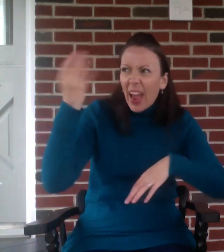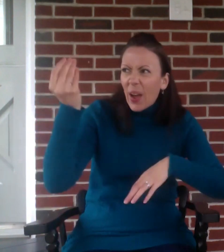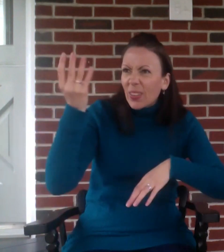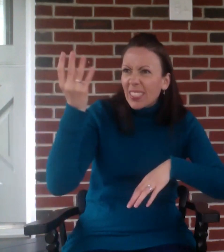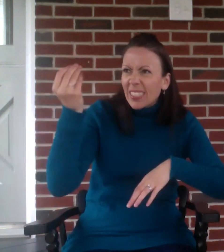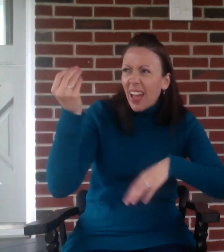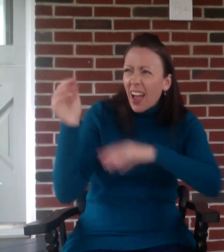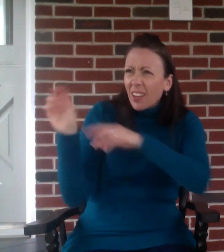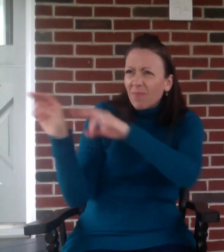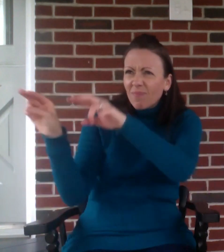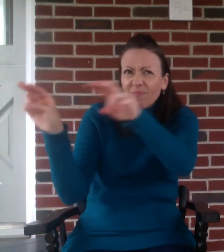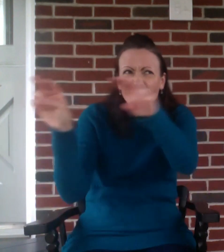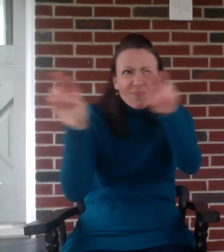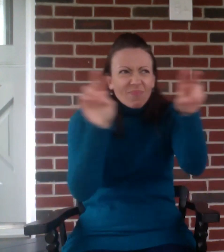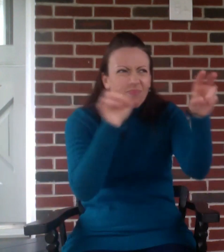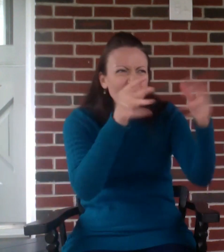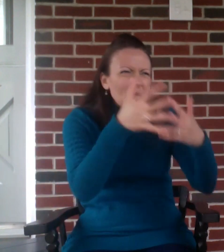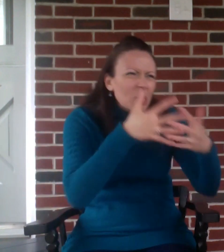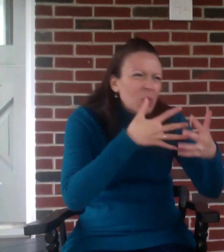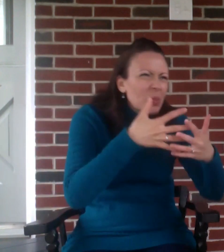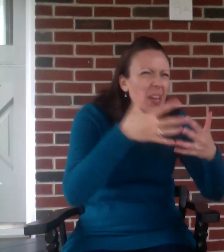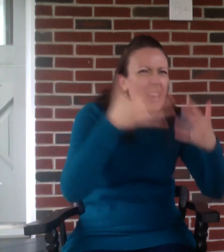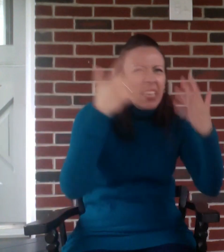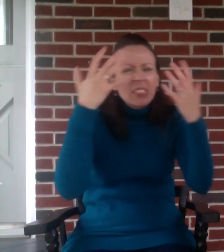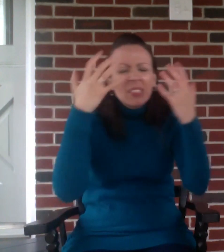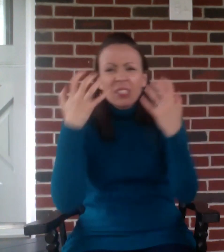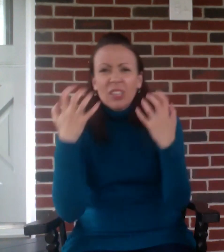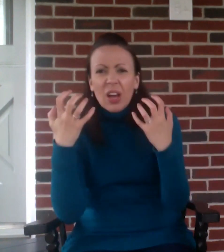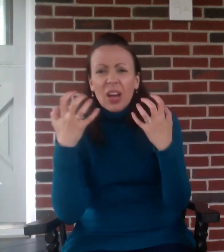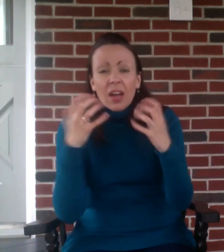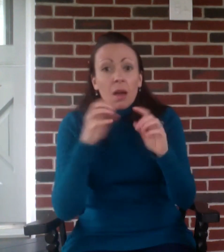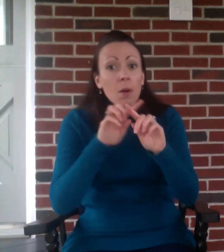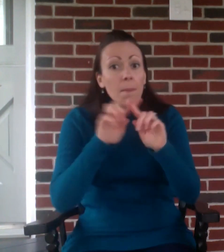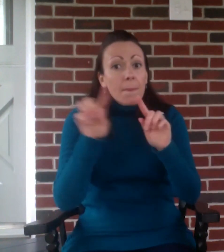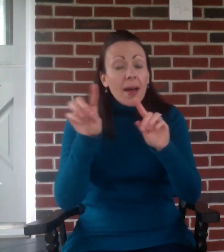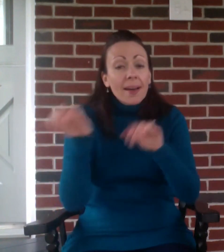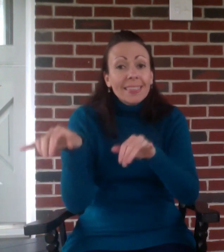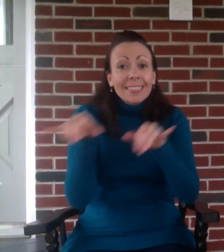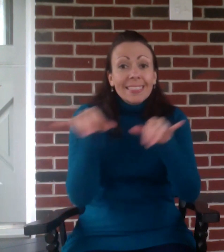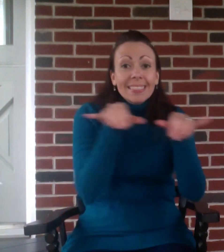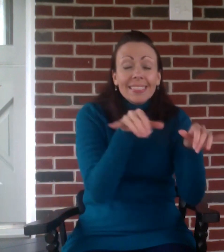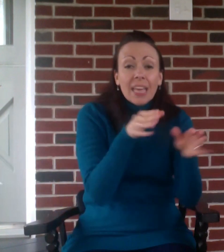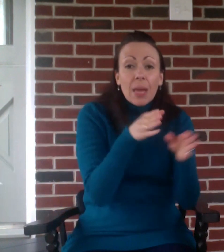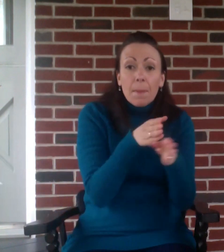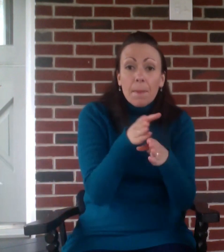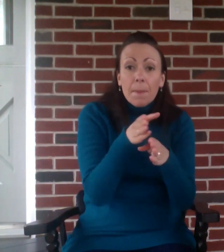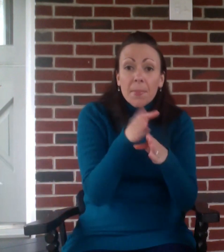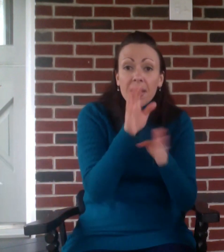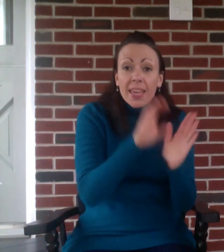we are gonna take a minute, and we are going to make a few crafts that you can do at home